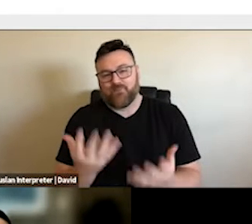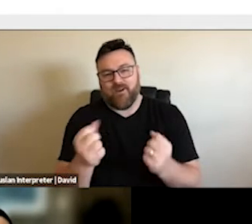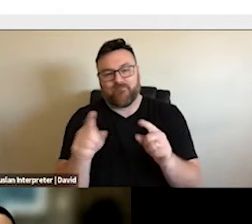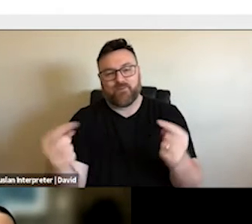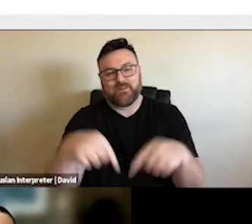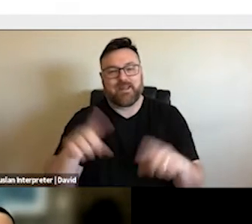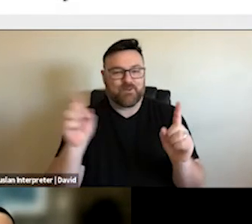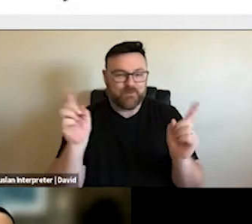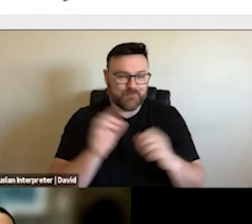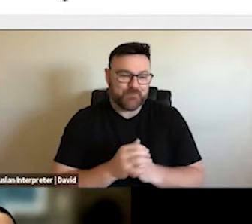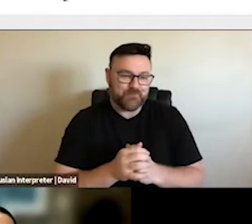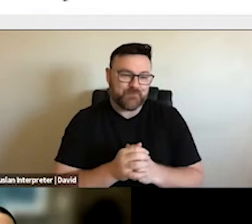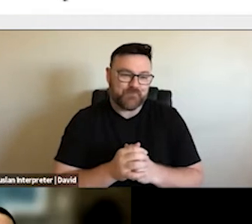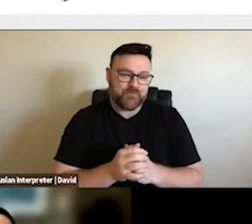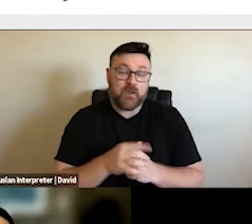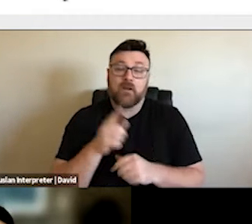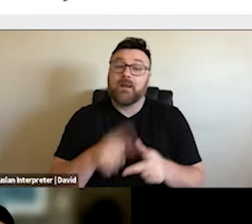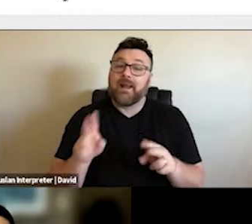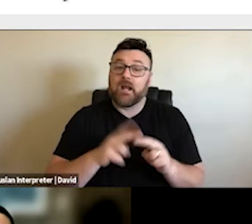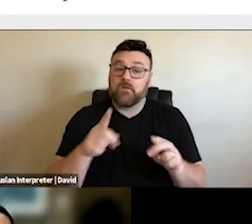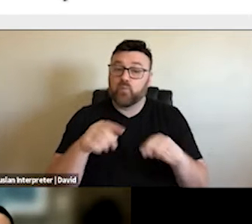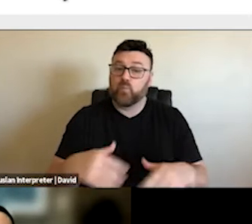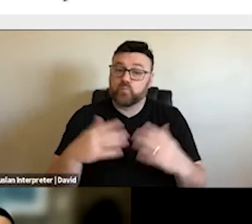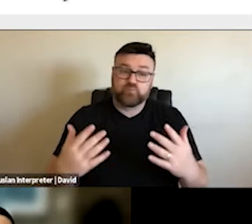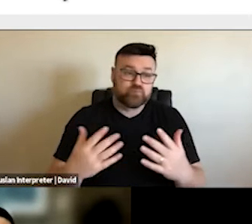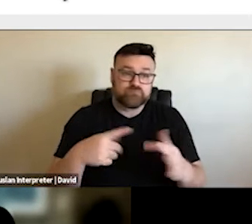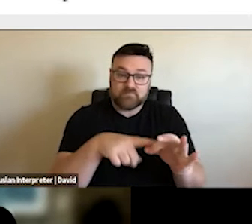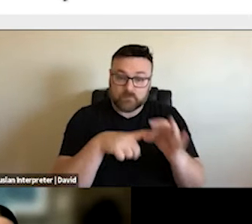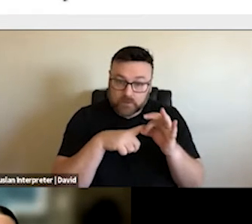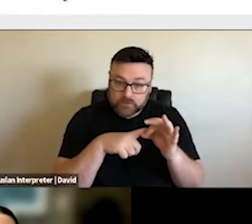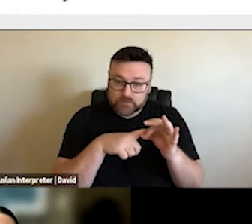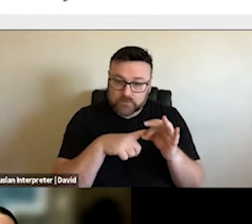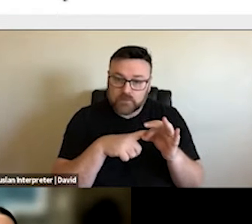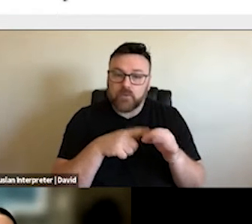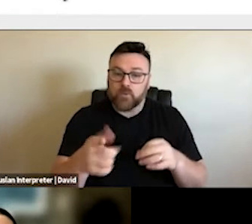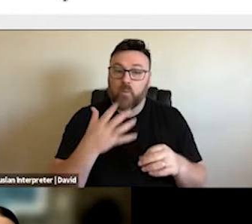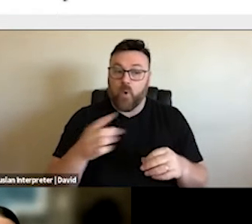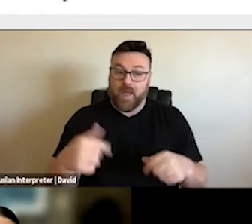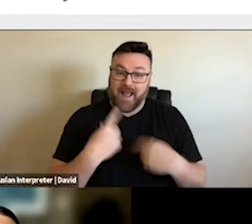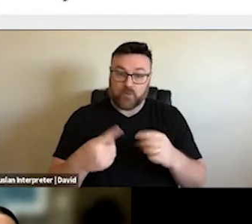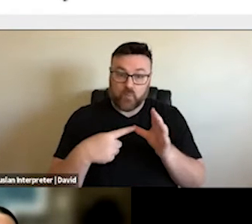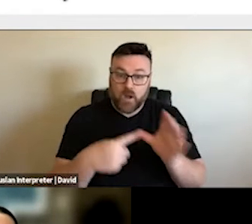If you have any questions that you were hoping we tackled today, please let us know. Hi, Heidi.